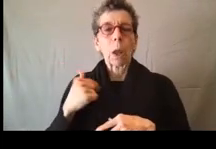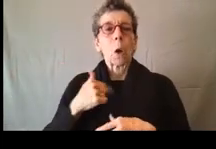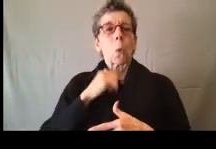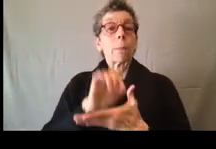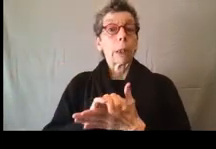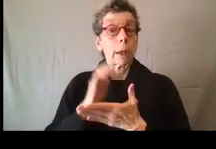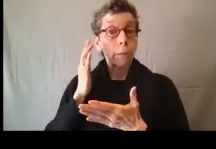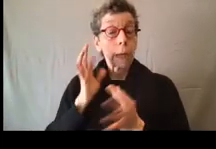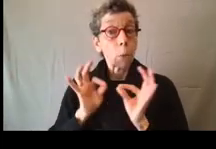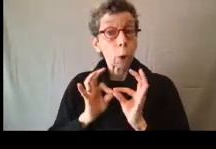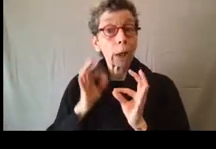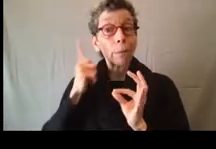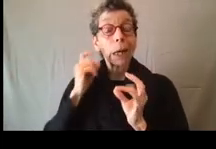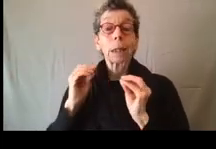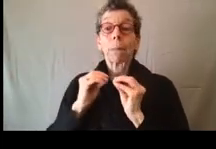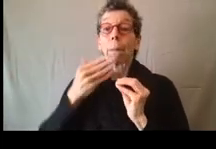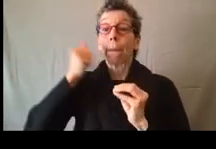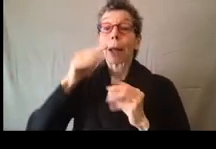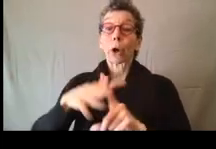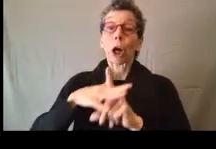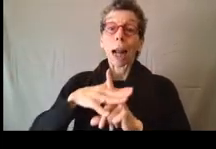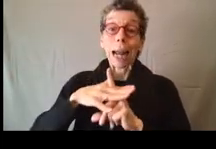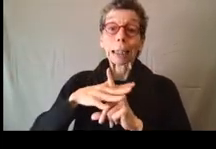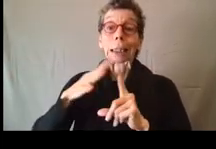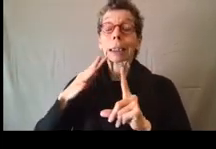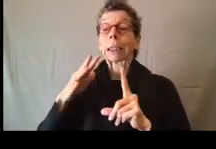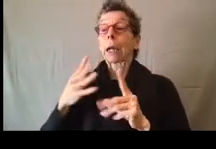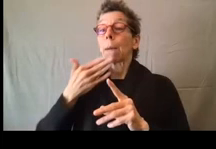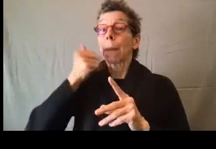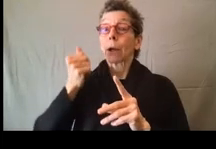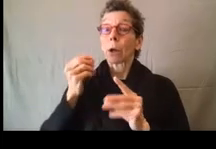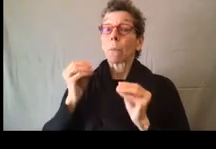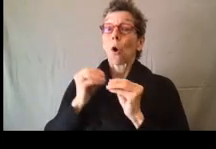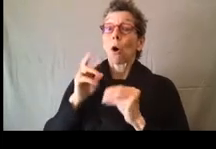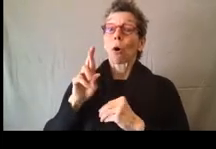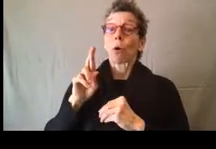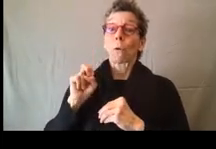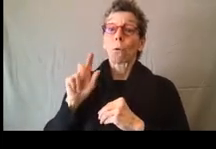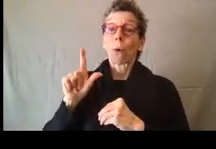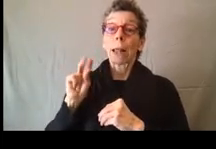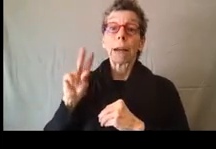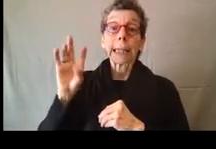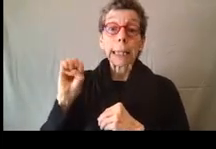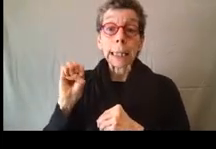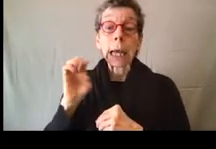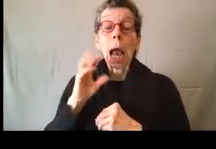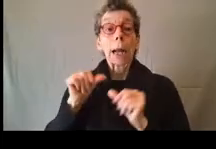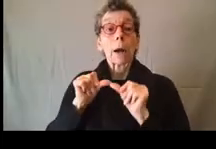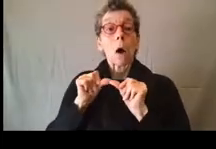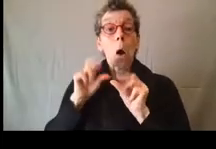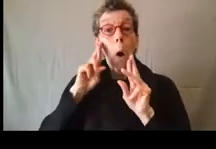context, perspective and relevance. And hopefully that will come through as we continue today.